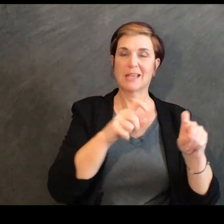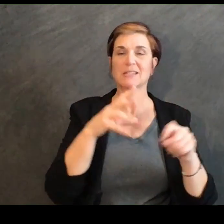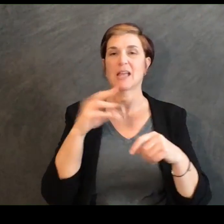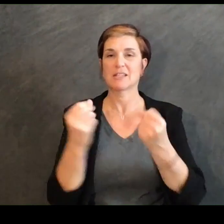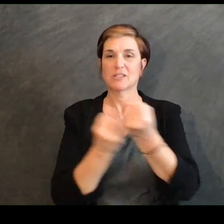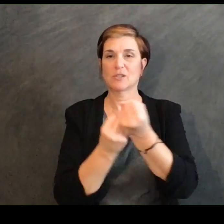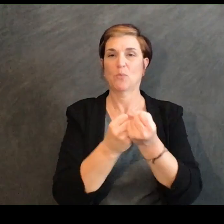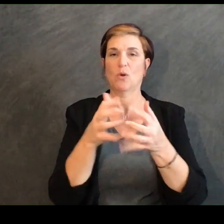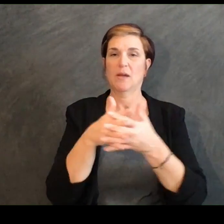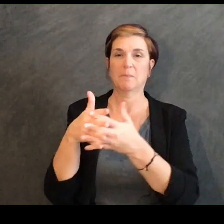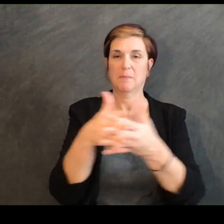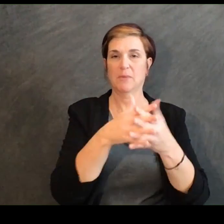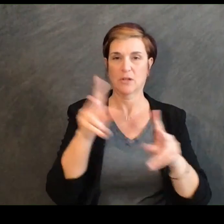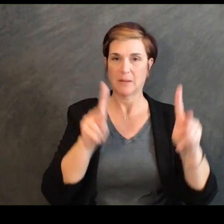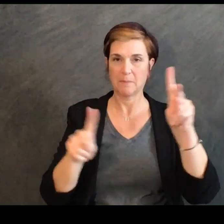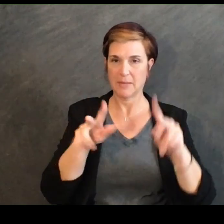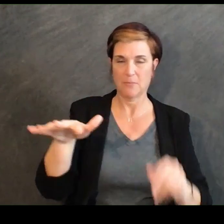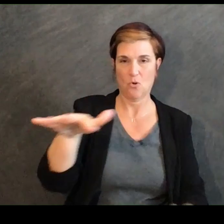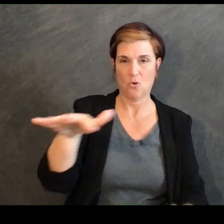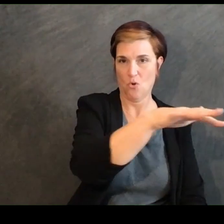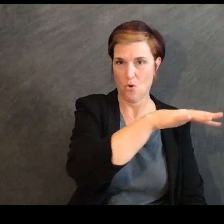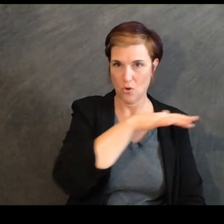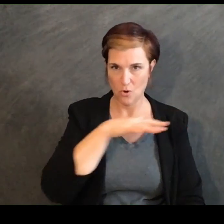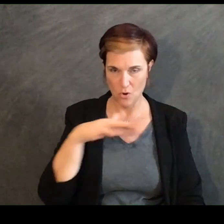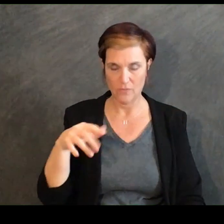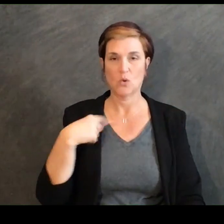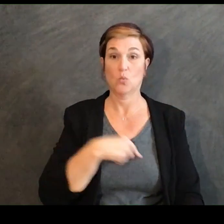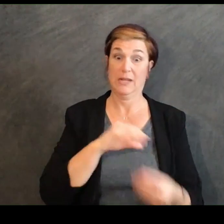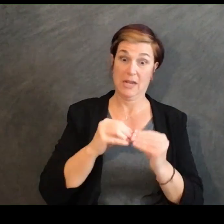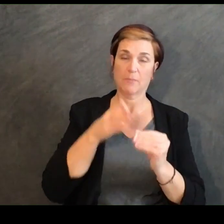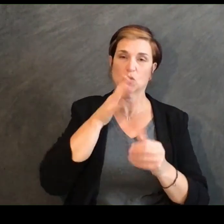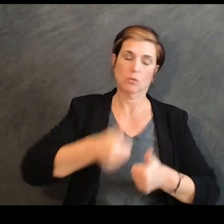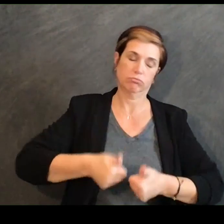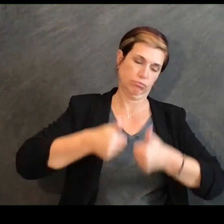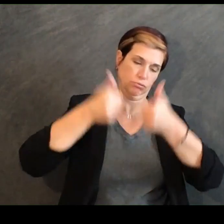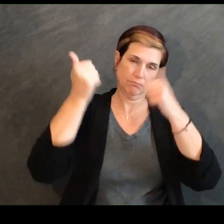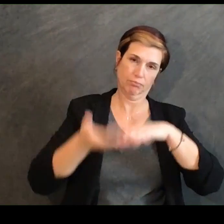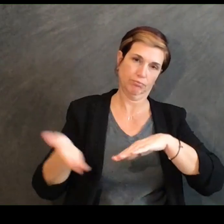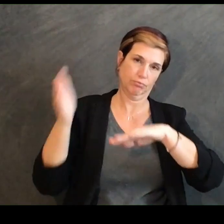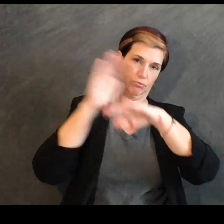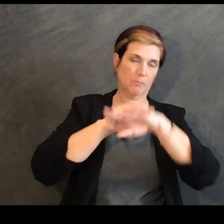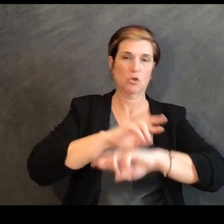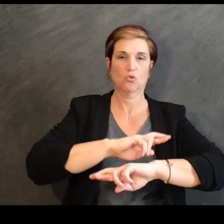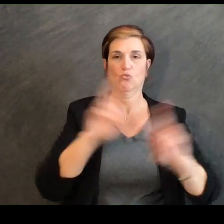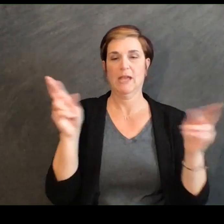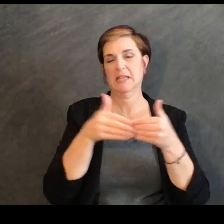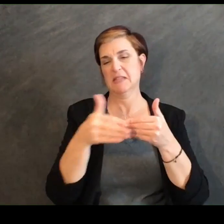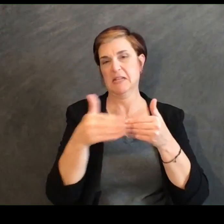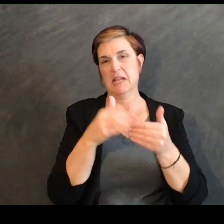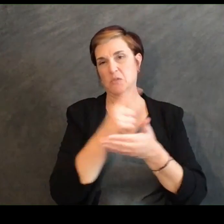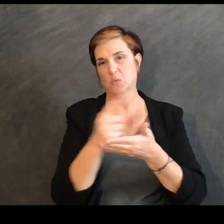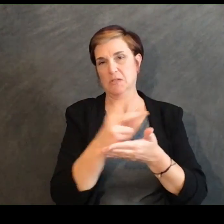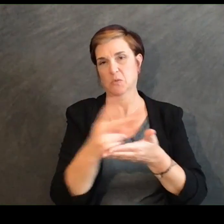consumers will be considerably increased in the next few weeks thank you and Matt